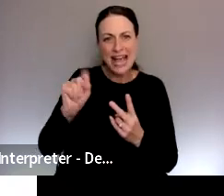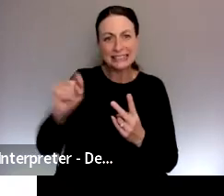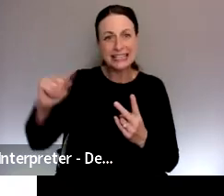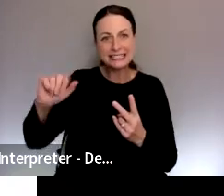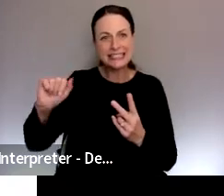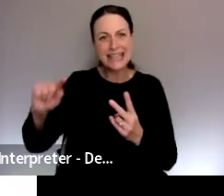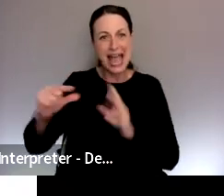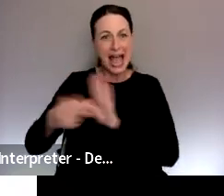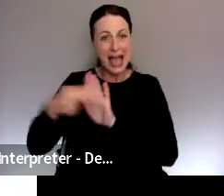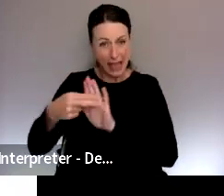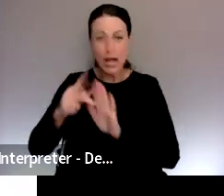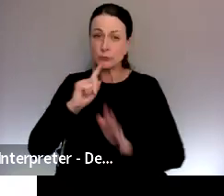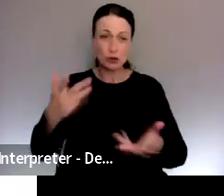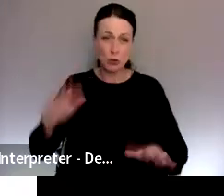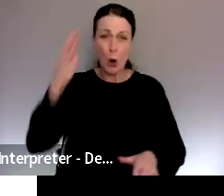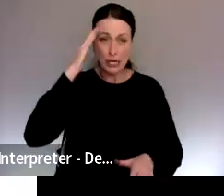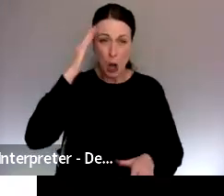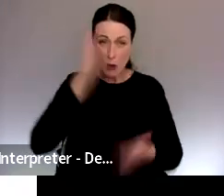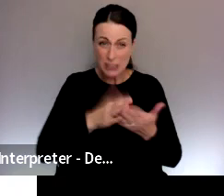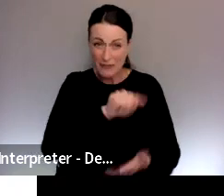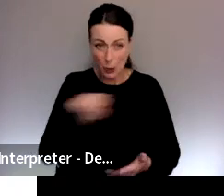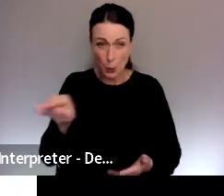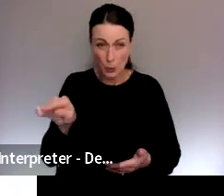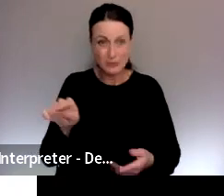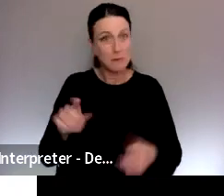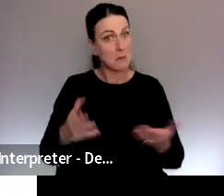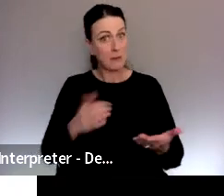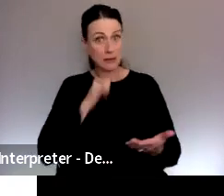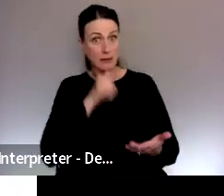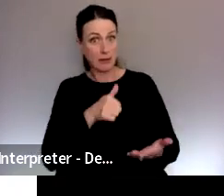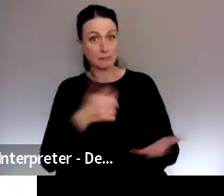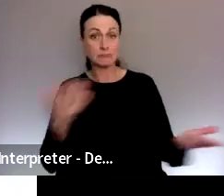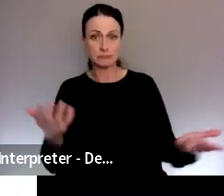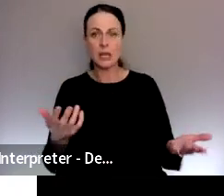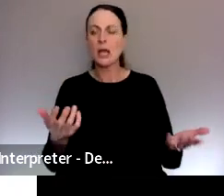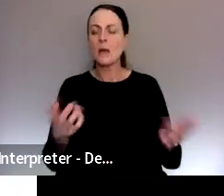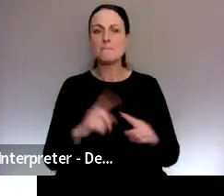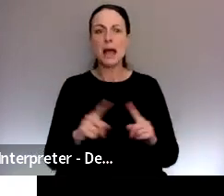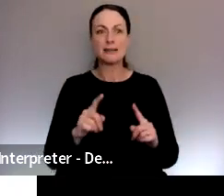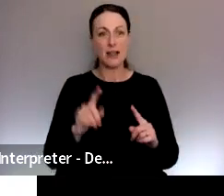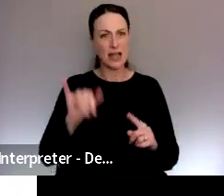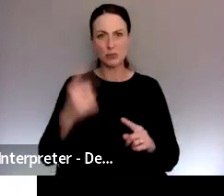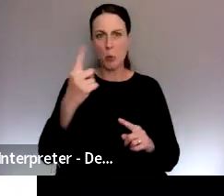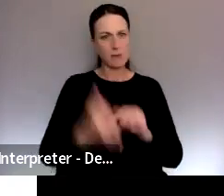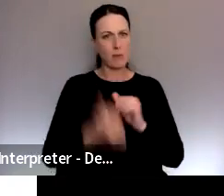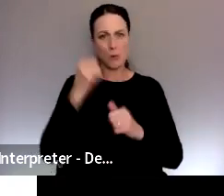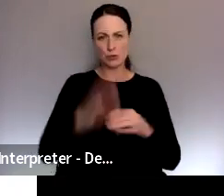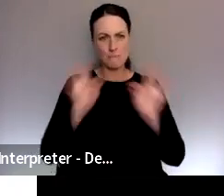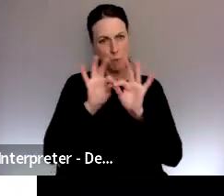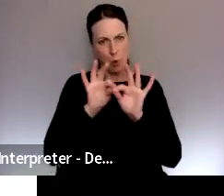I'm sure a lot of you already know what they are and it's one of the most important ways